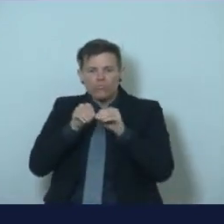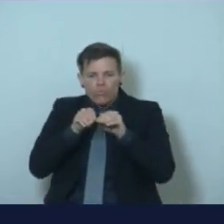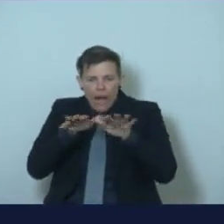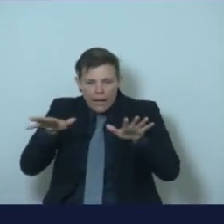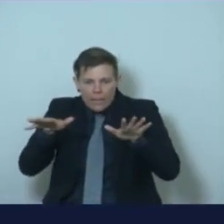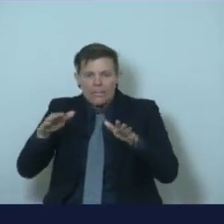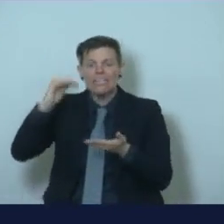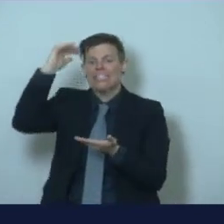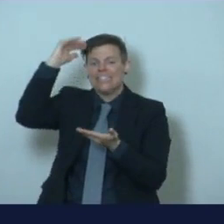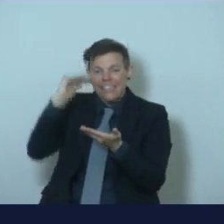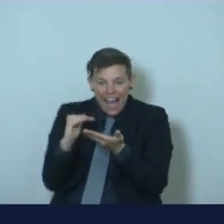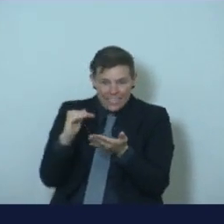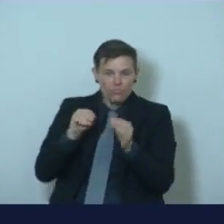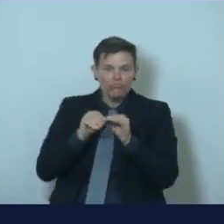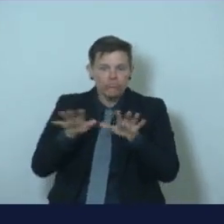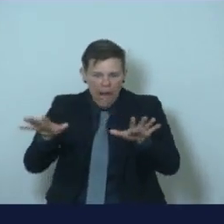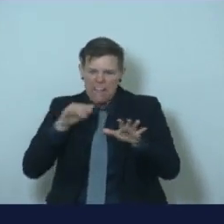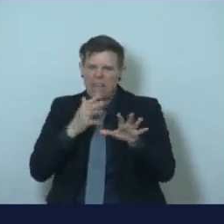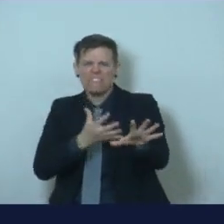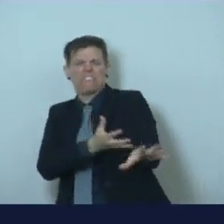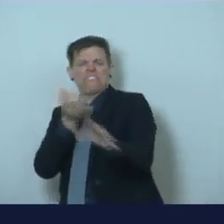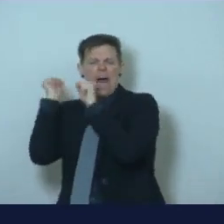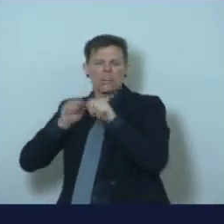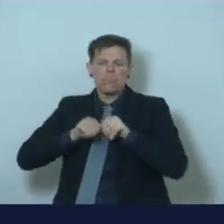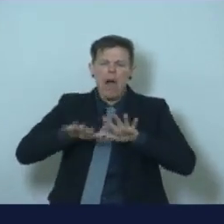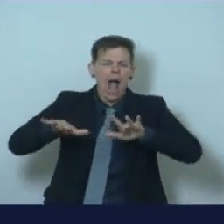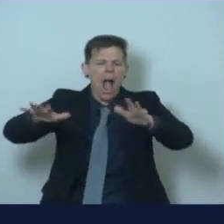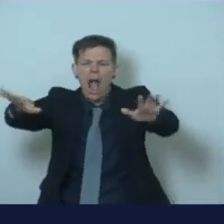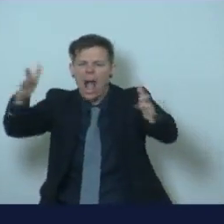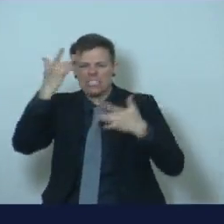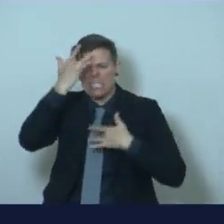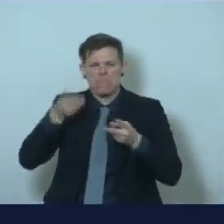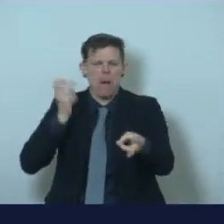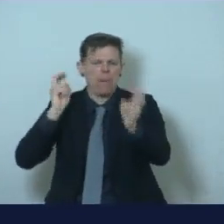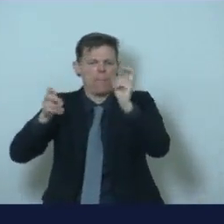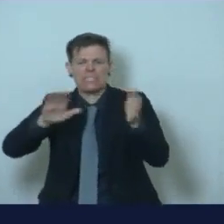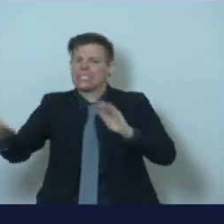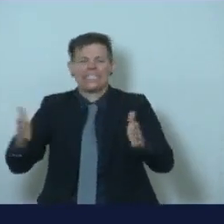TO CONTROL SLOW THINK TRANSMISSION. TO MITIGATE THE EFFECTS OF THIS VIRUS.